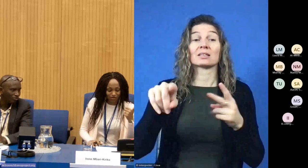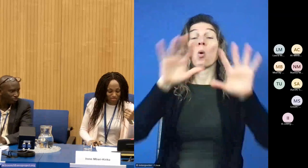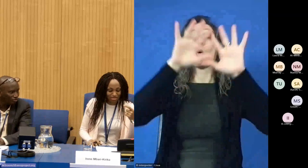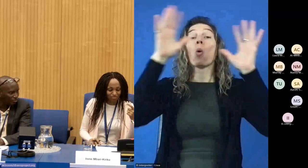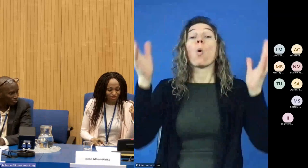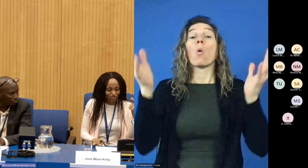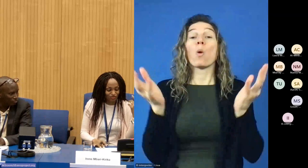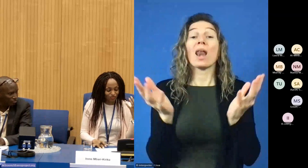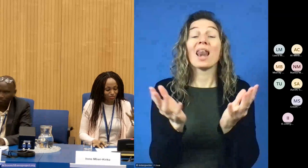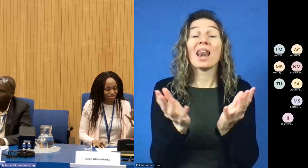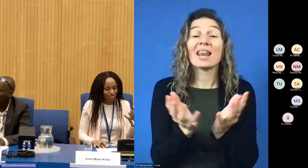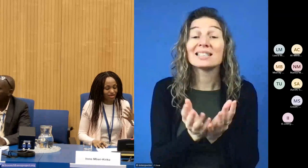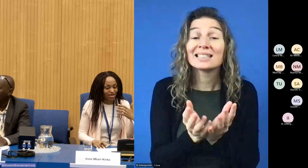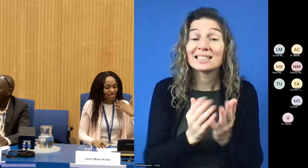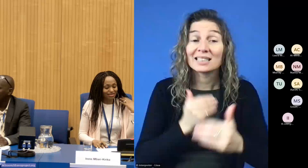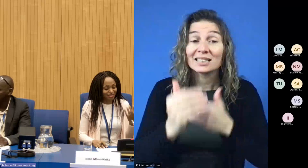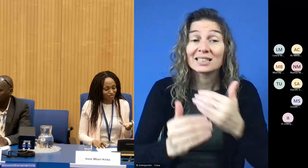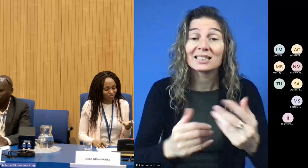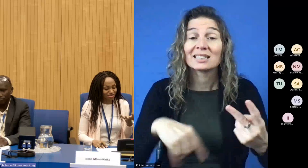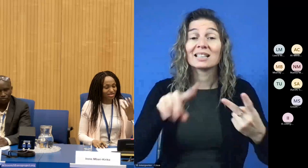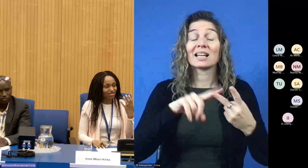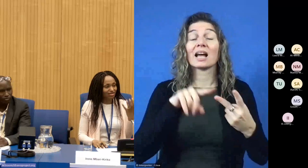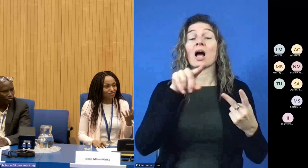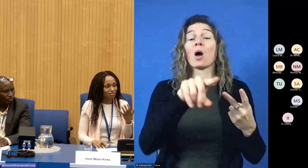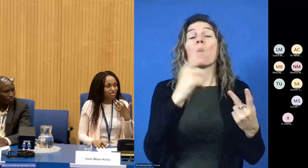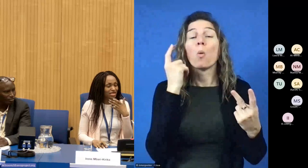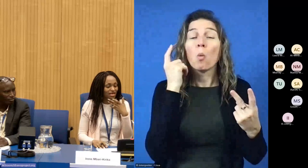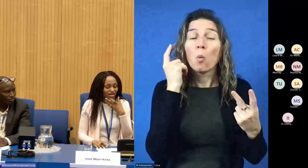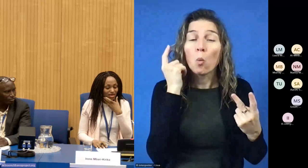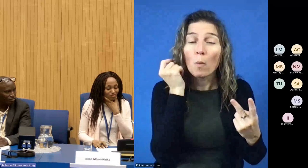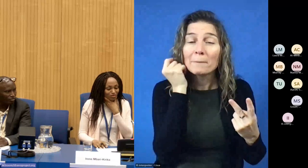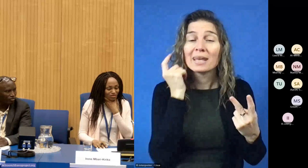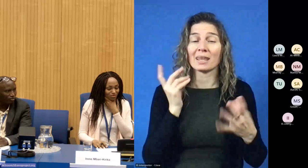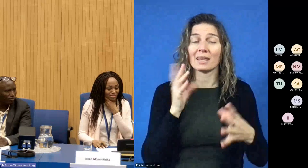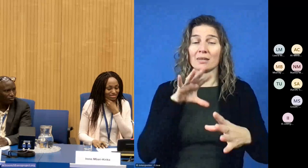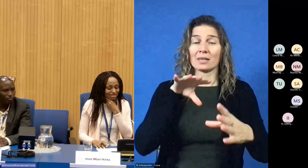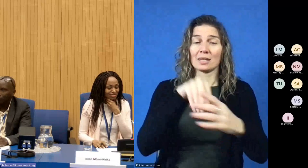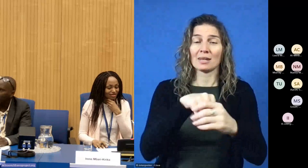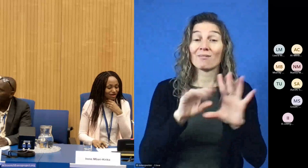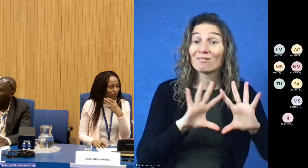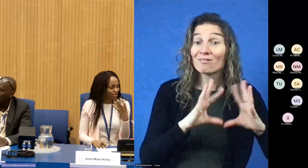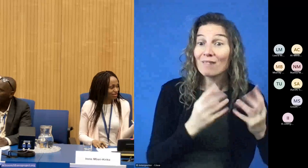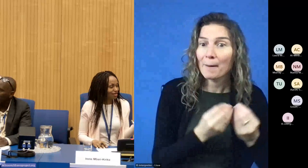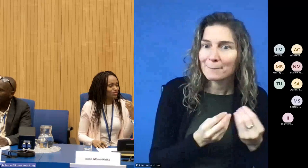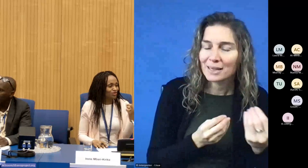family, the importance of women and engagement with government. Most importantly, how we can come